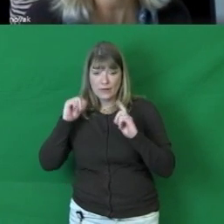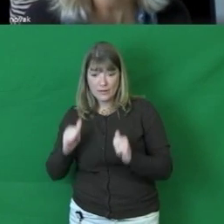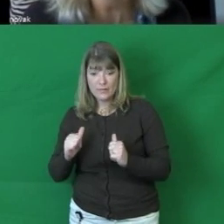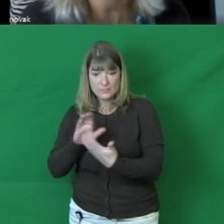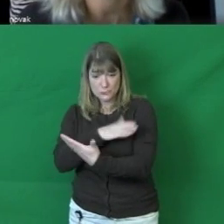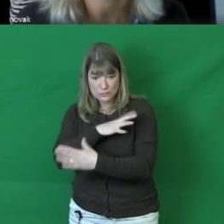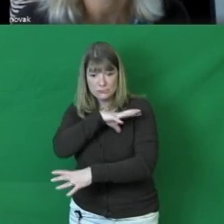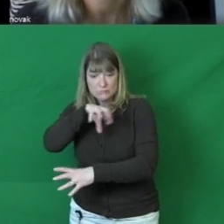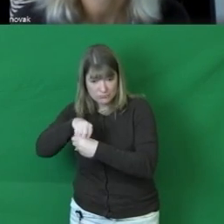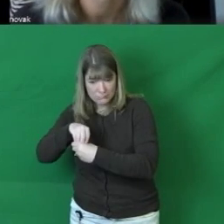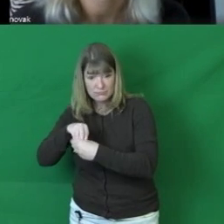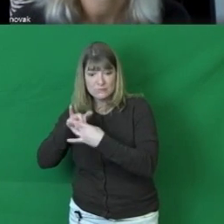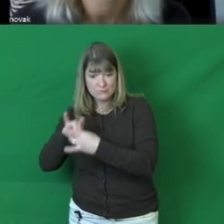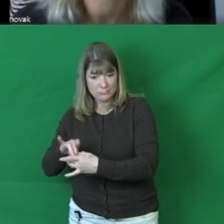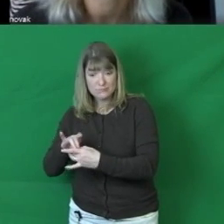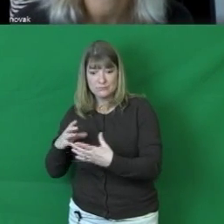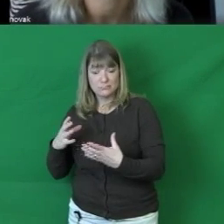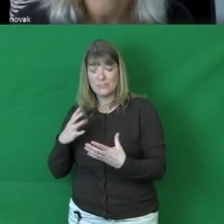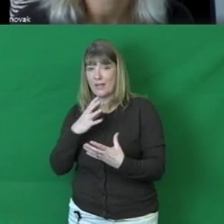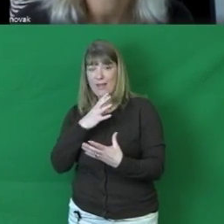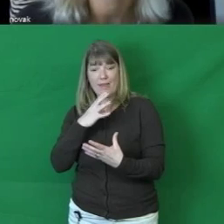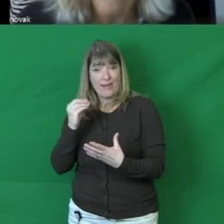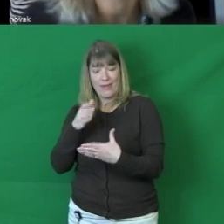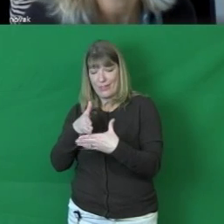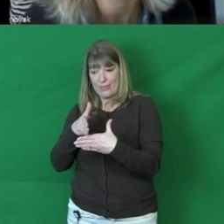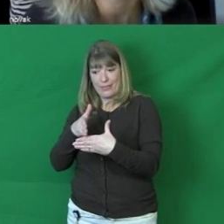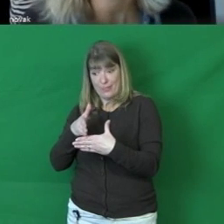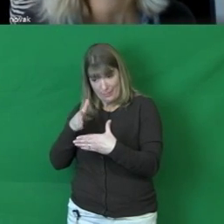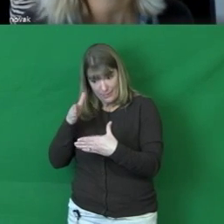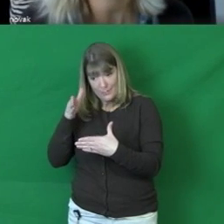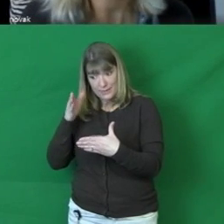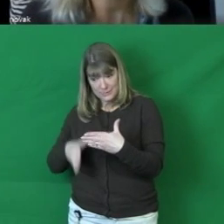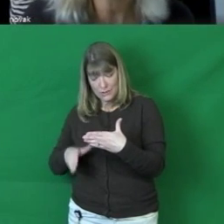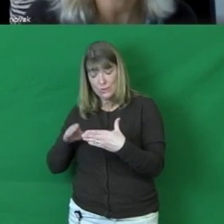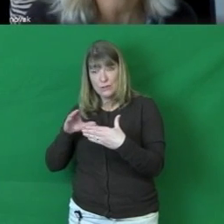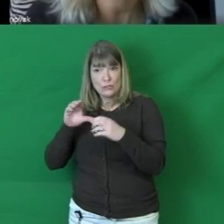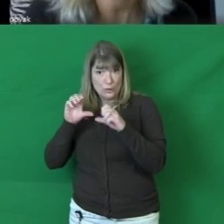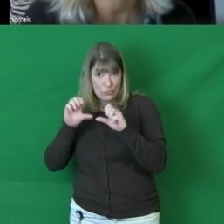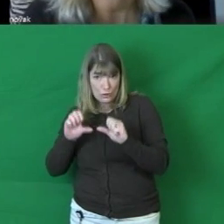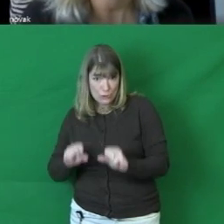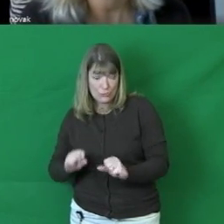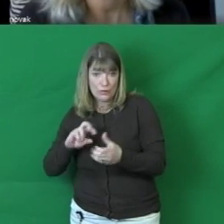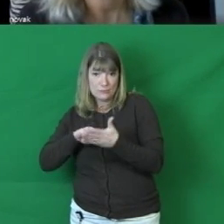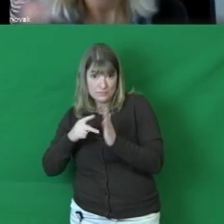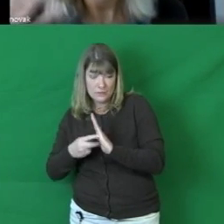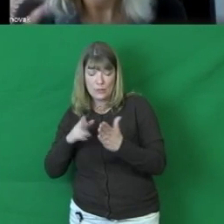with hearing loss," and the results could implicate